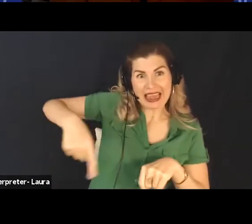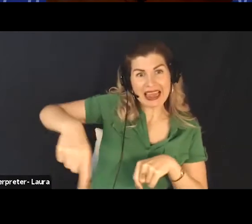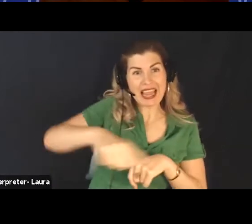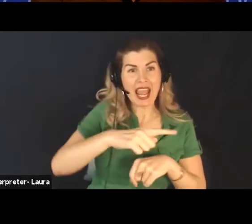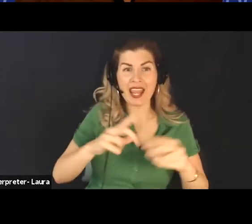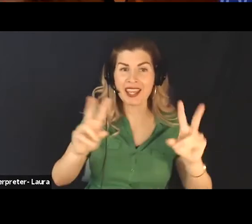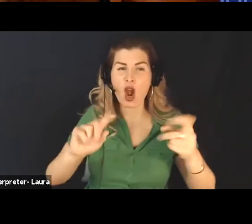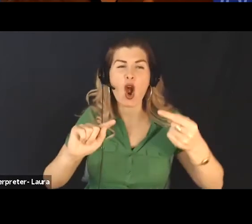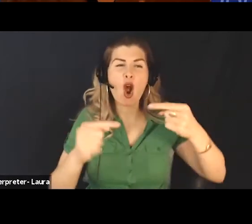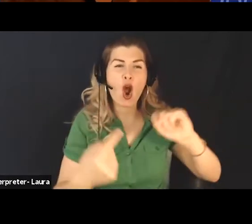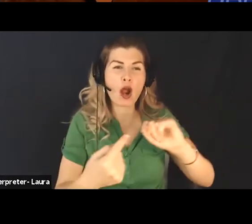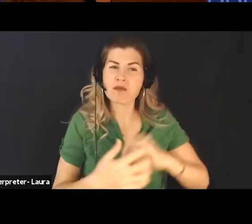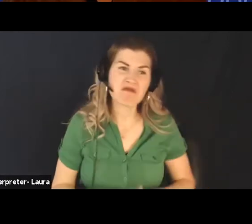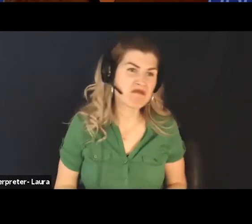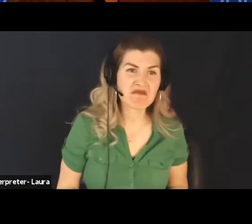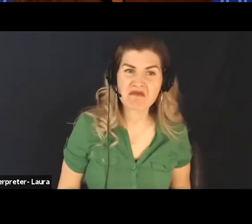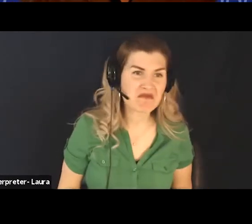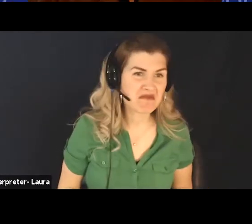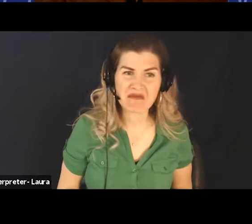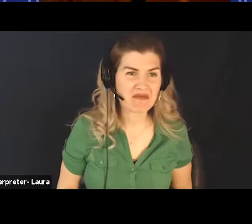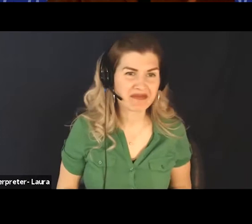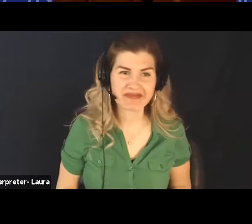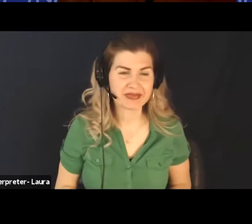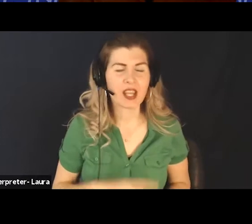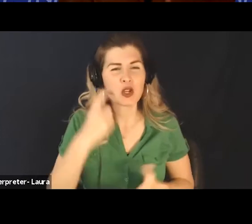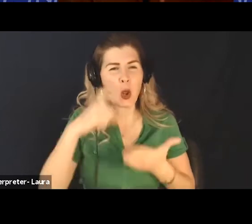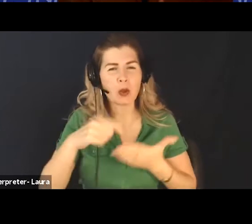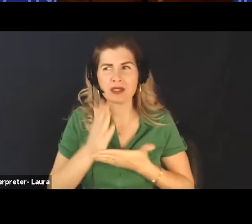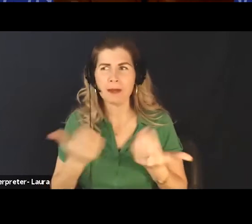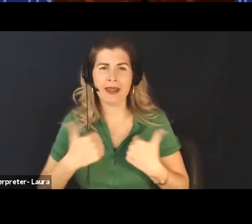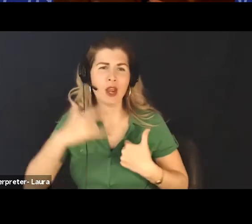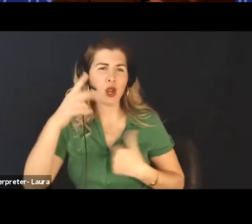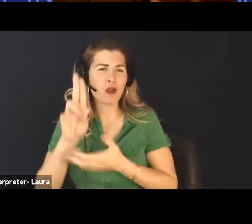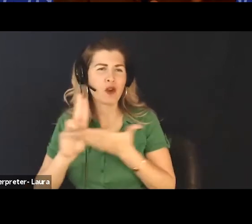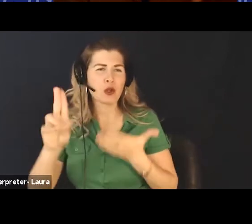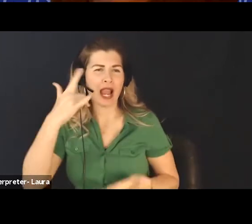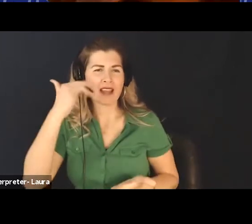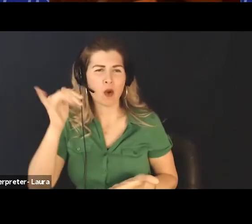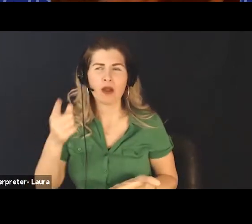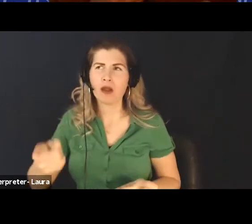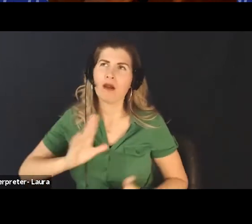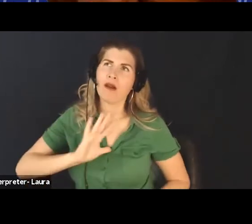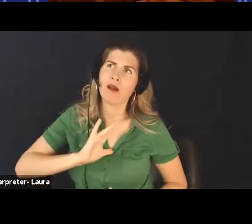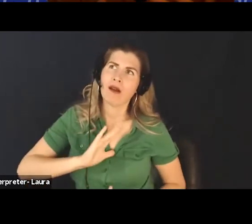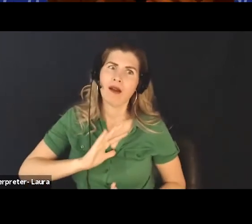So a number of people here at UIUC have done incredible work trying to make the operations